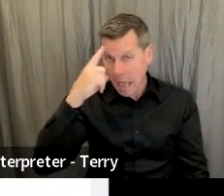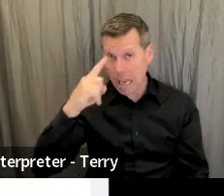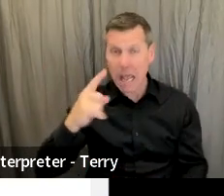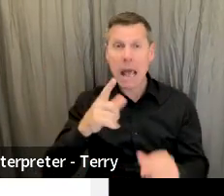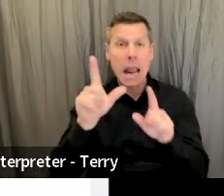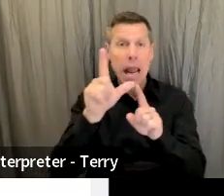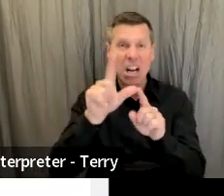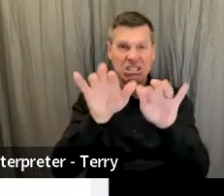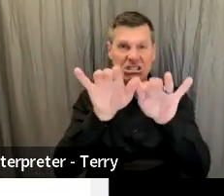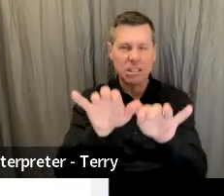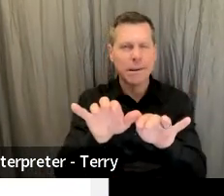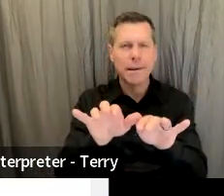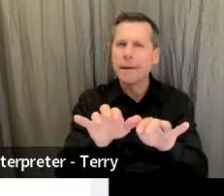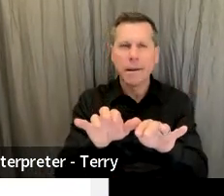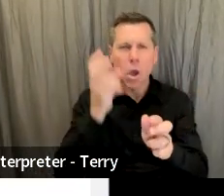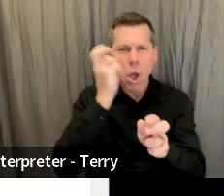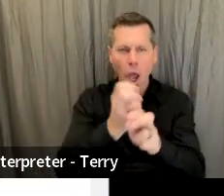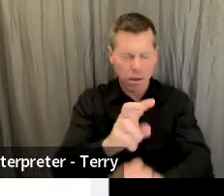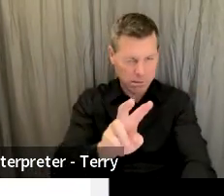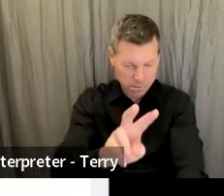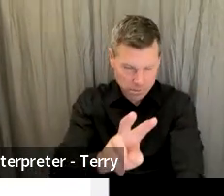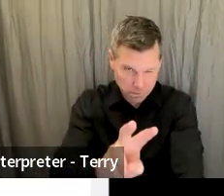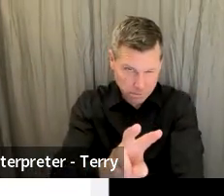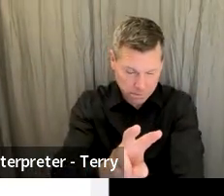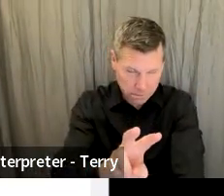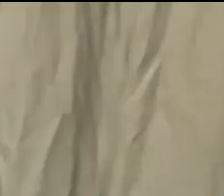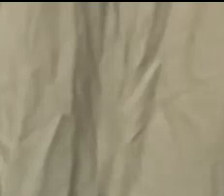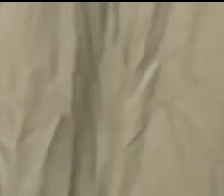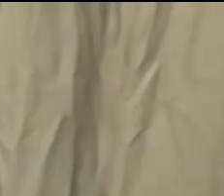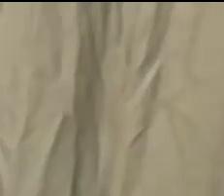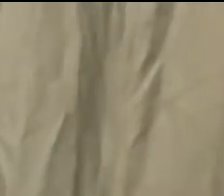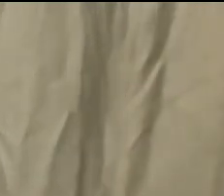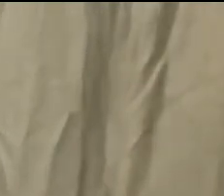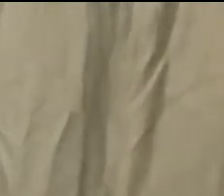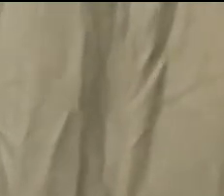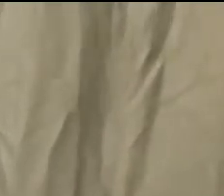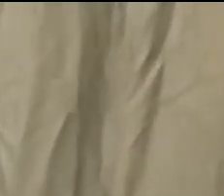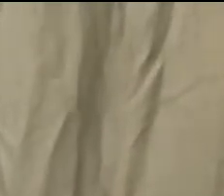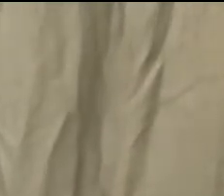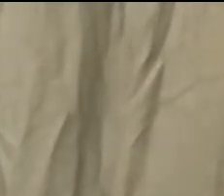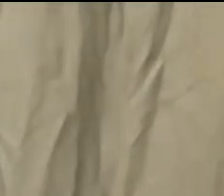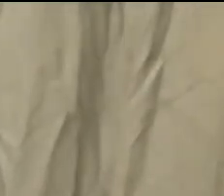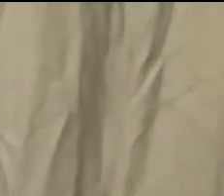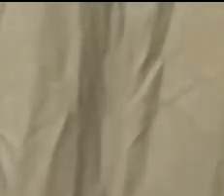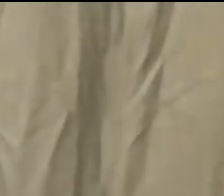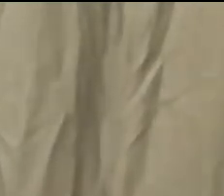So well, thank you so much everyone